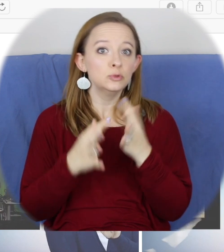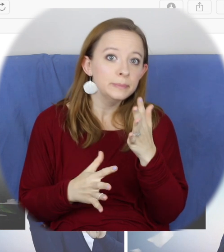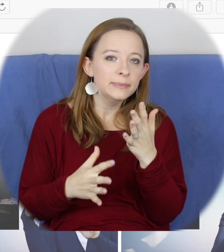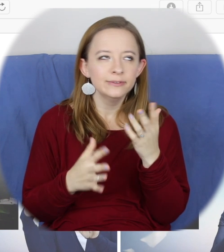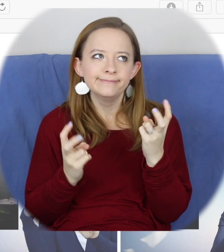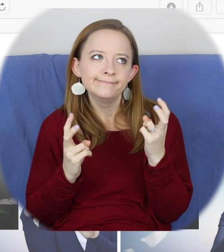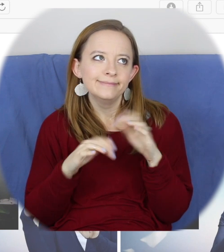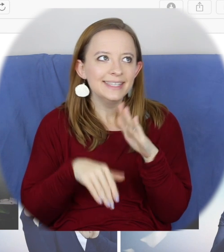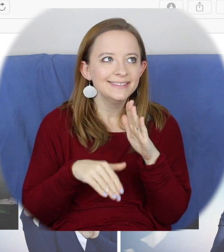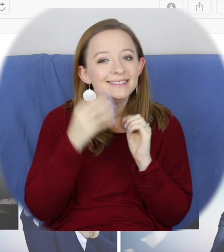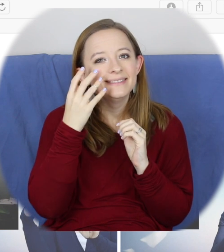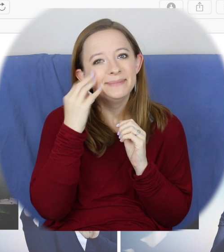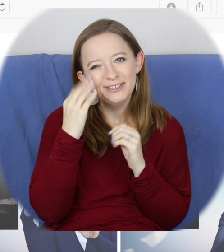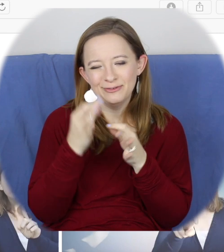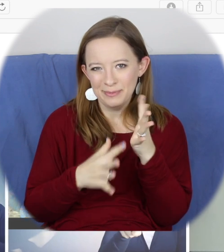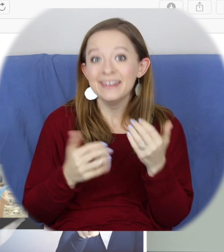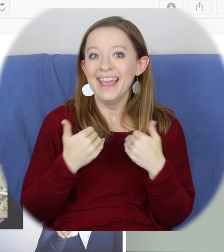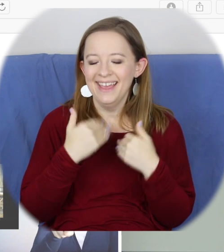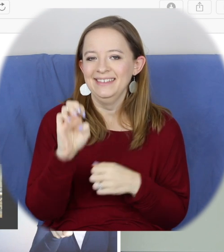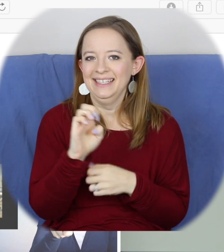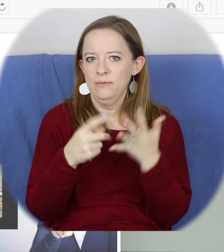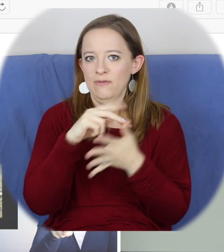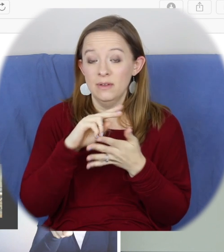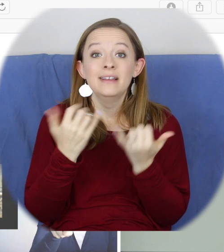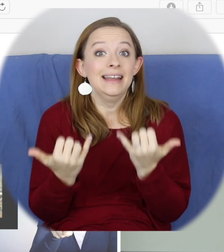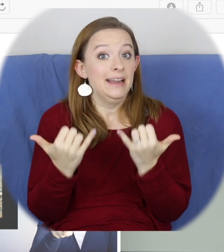less experienced I should say, to have portfolios.